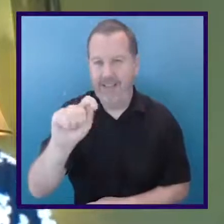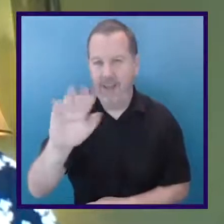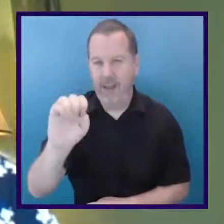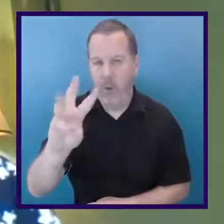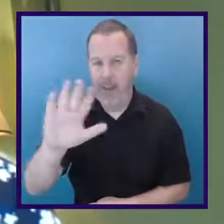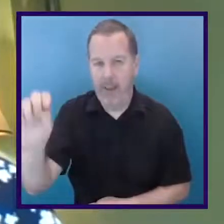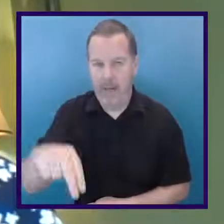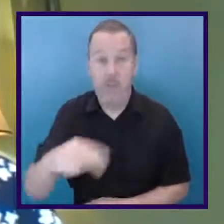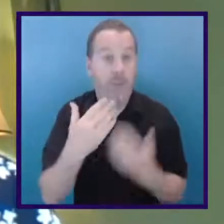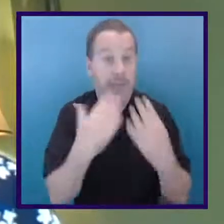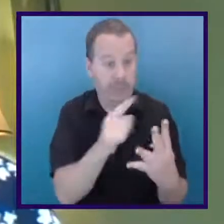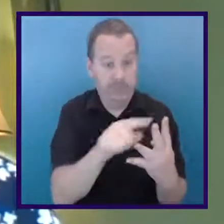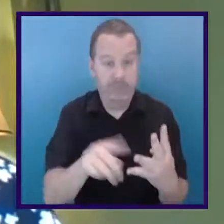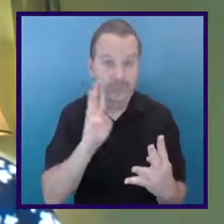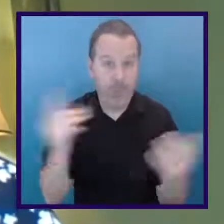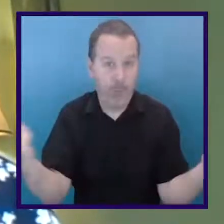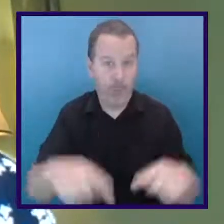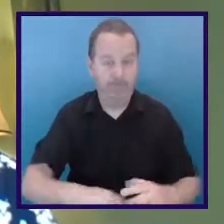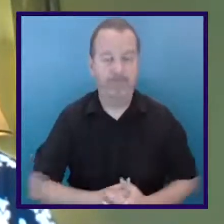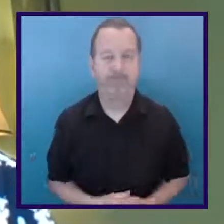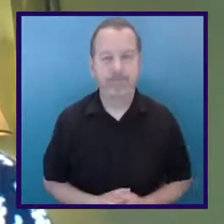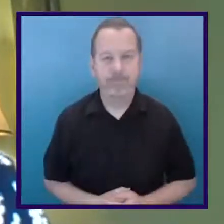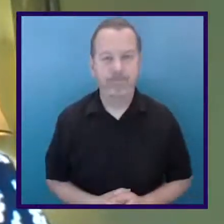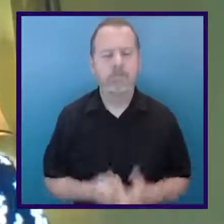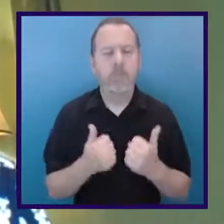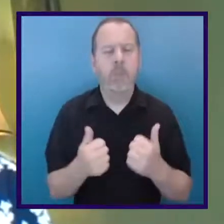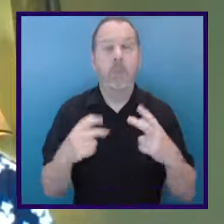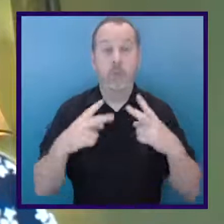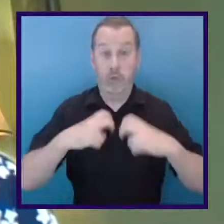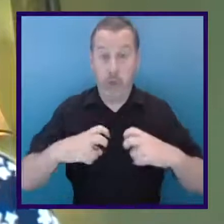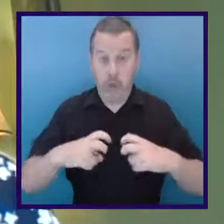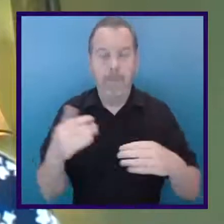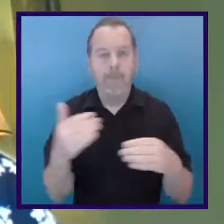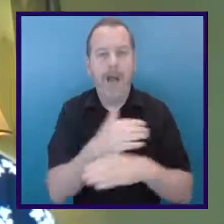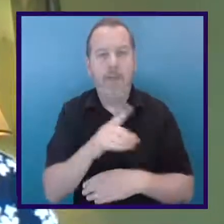So the search was carried out then by Dr Ian Collen from NICILT, and 2021 is the second